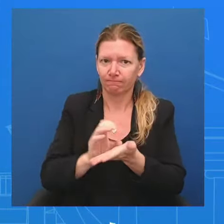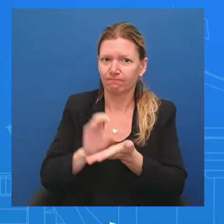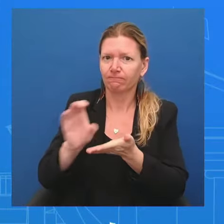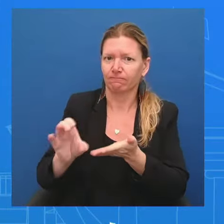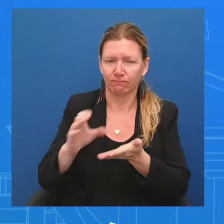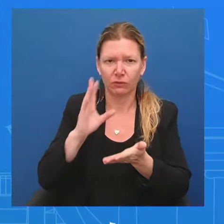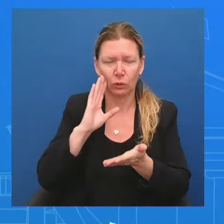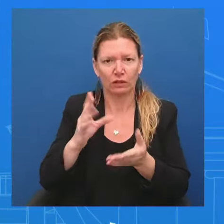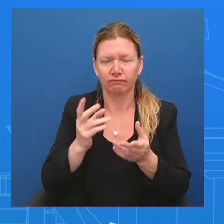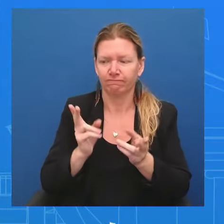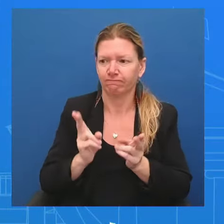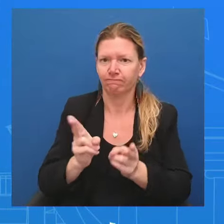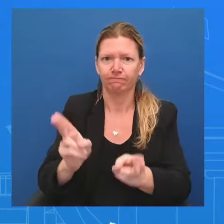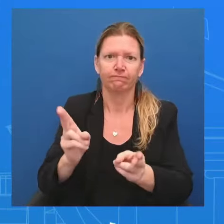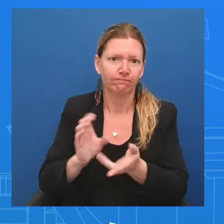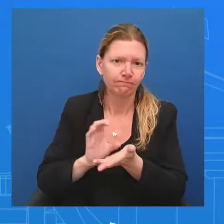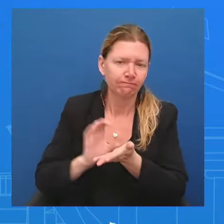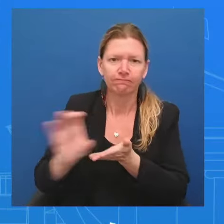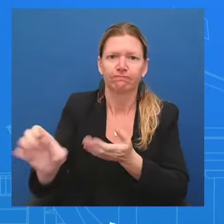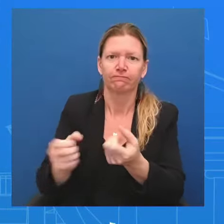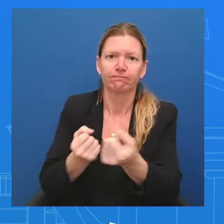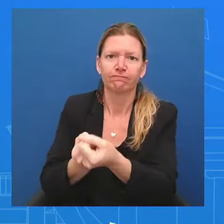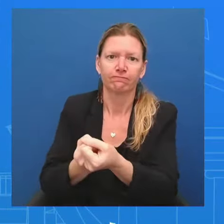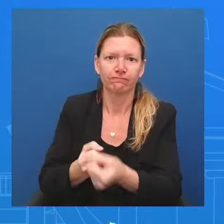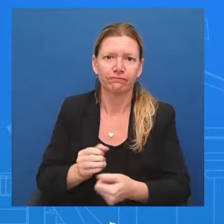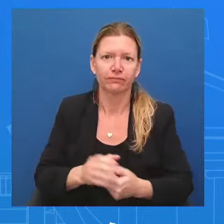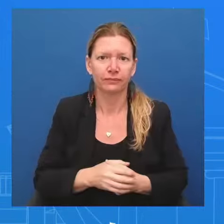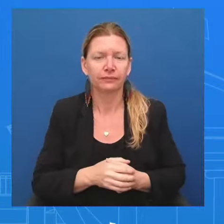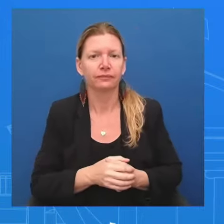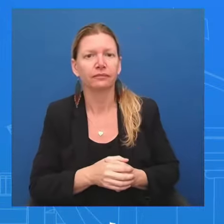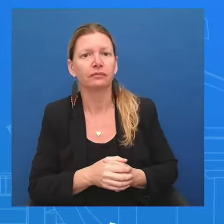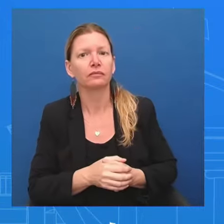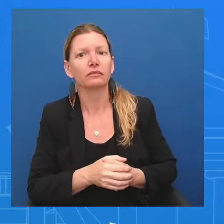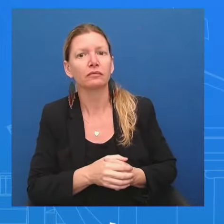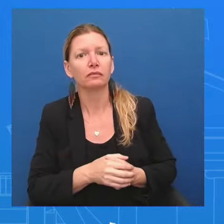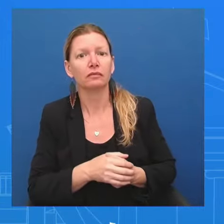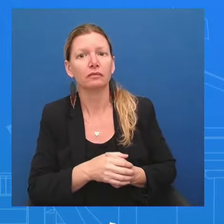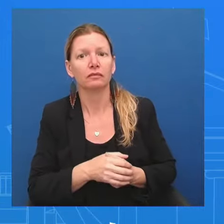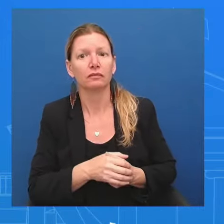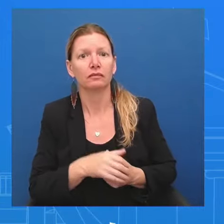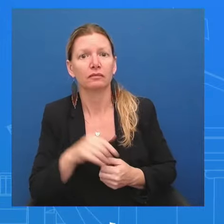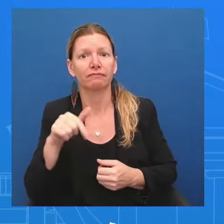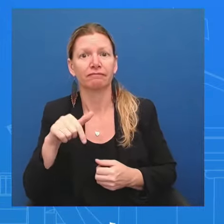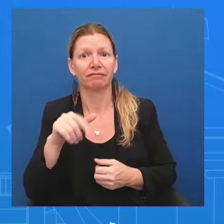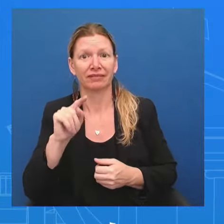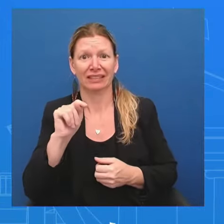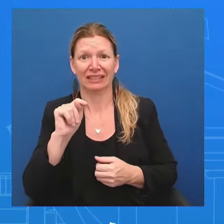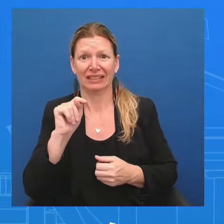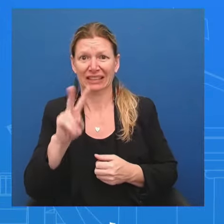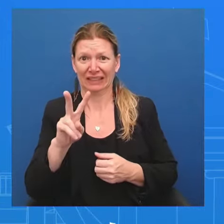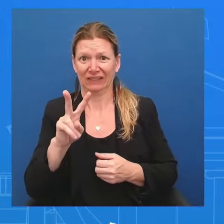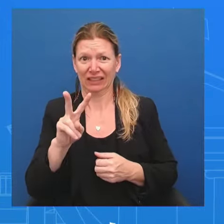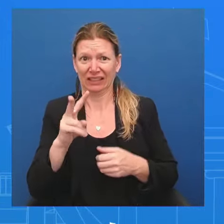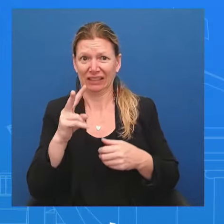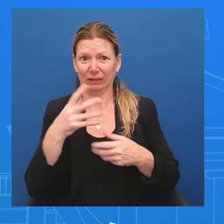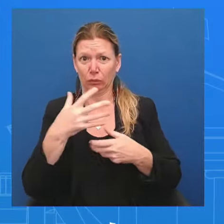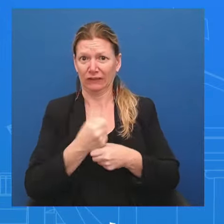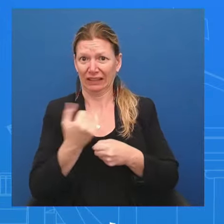The Press: Thank you. This is your only scheduled televised briefing this week, right? Ms. Jean-Pierre: Oh, are you disappointed? The Press: Yes. Should we…